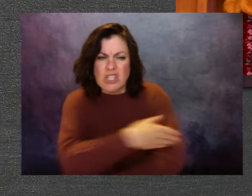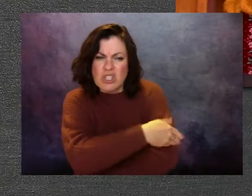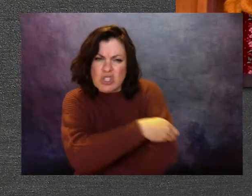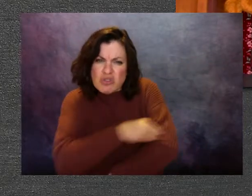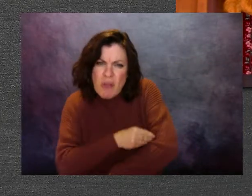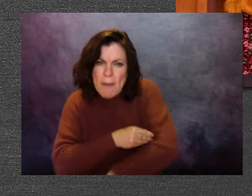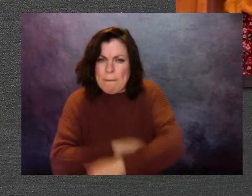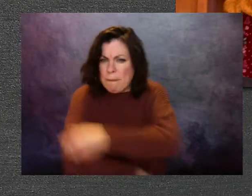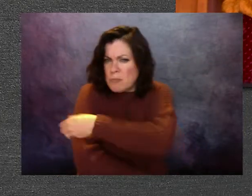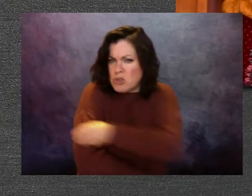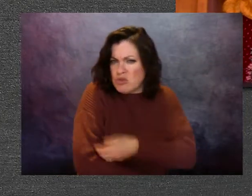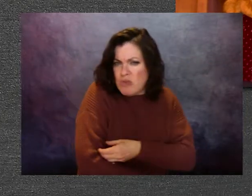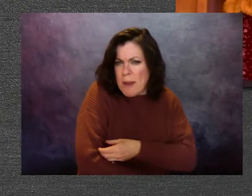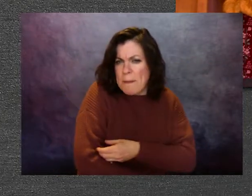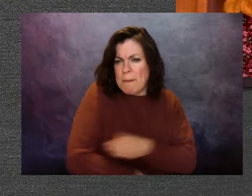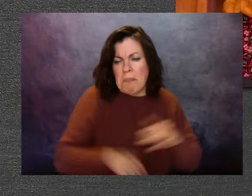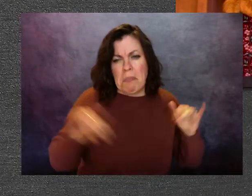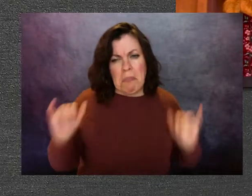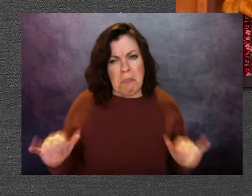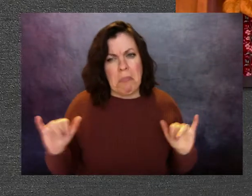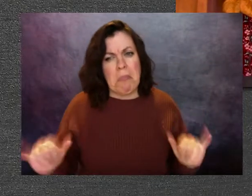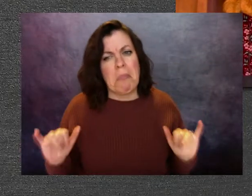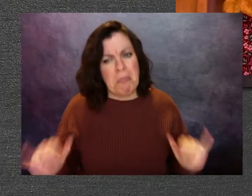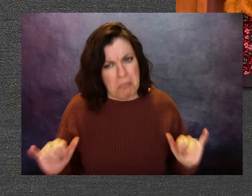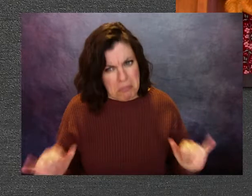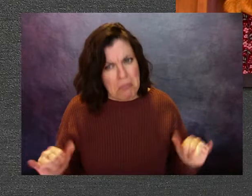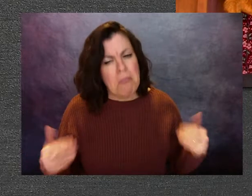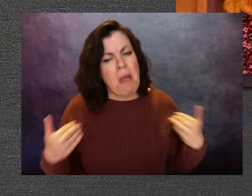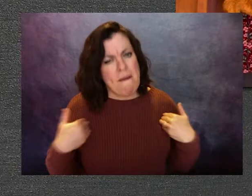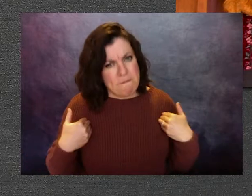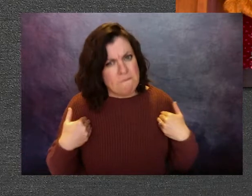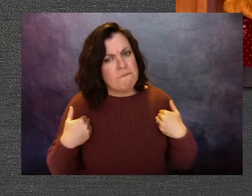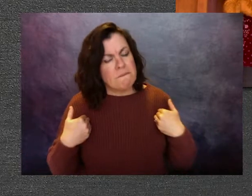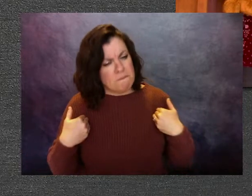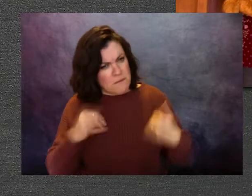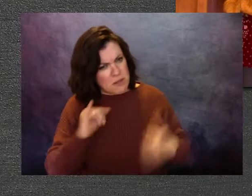Yeah, they do have some stripes. All right. We ready for our next clue.